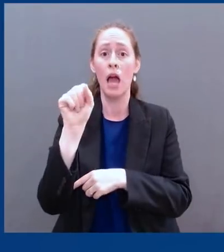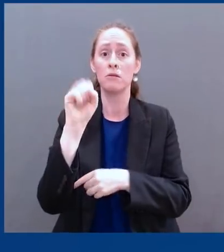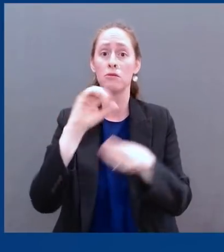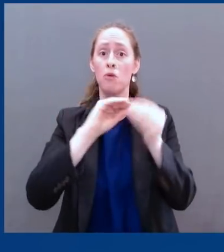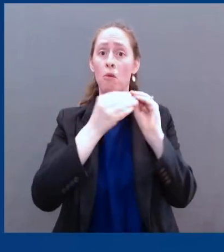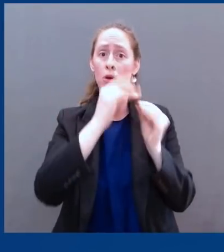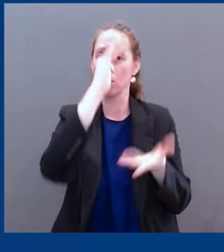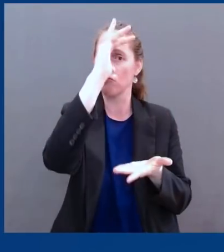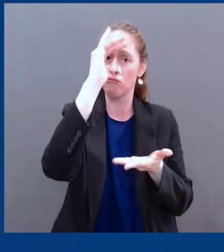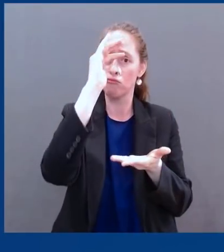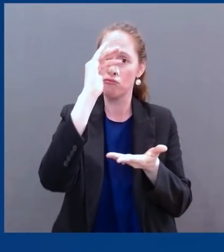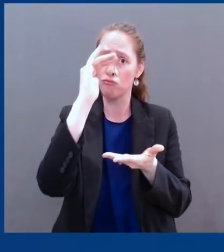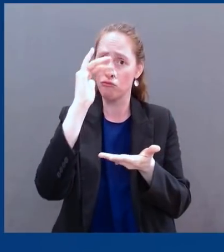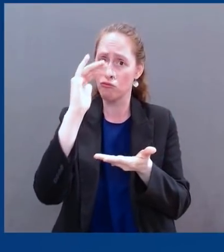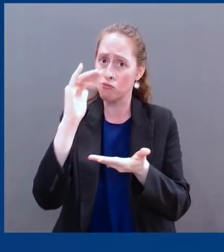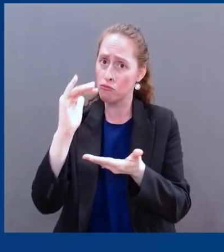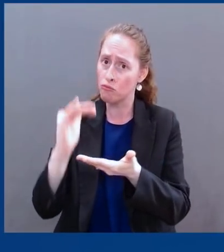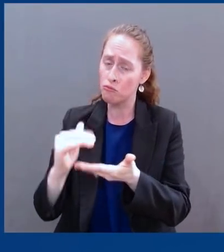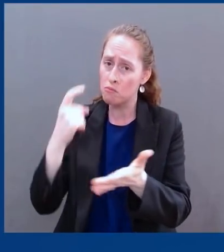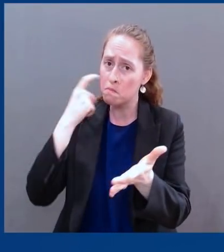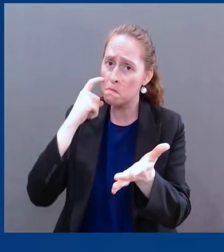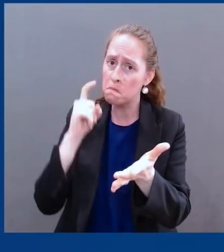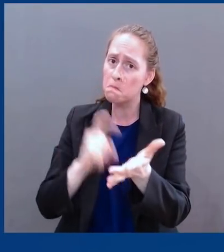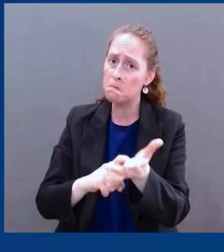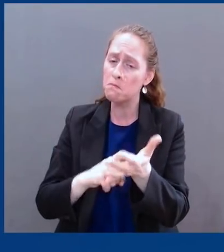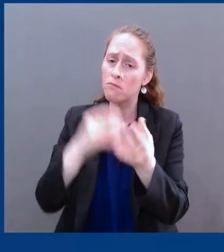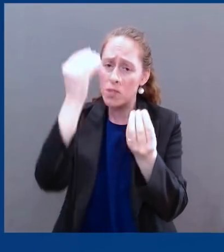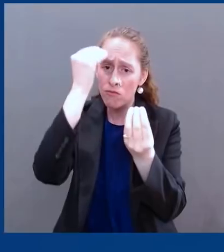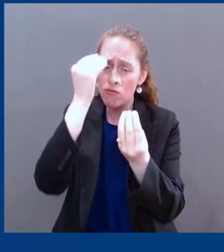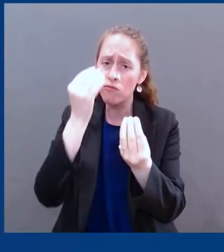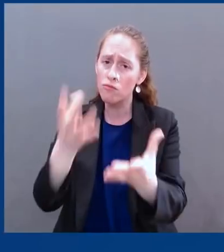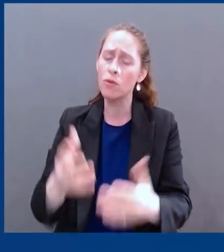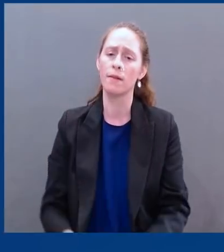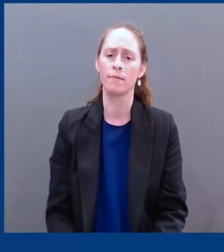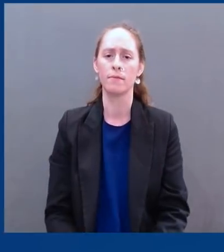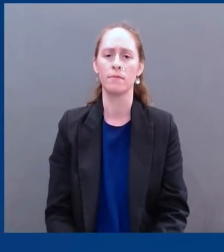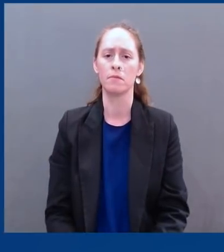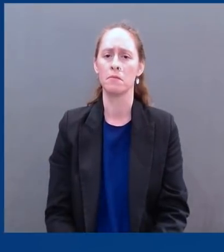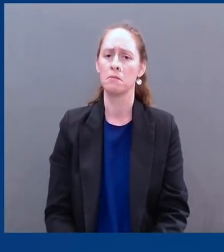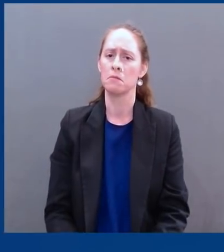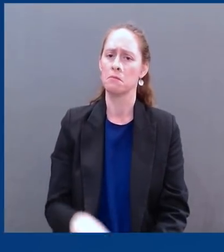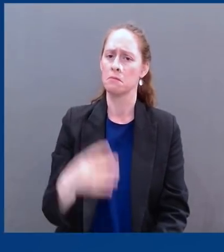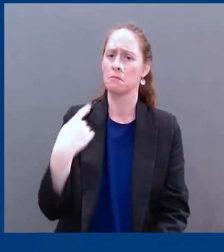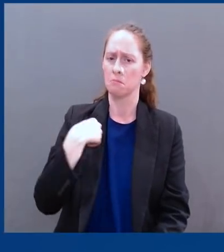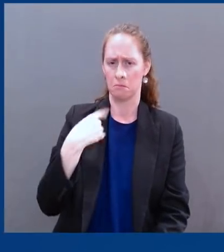we do expect that cases may continue to fluctuate, including increases in individual communities,